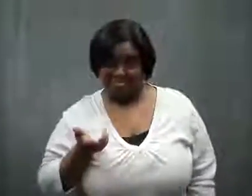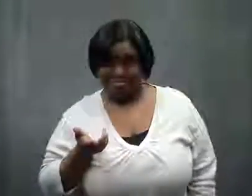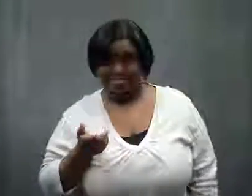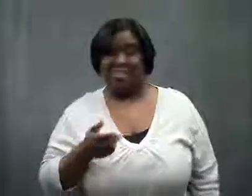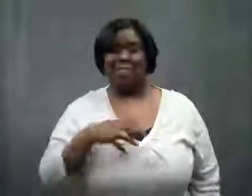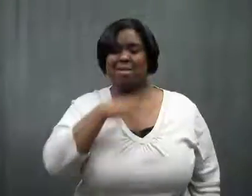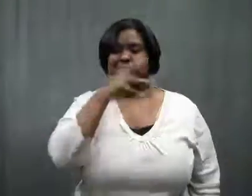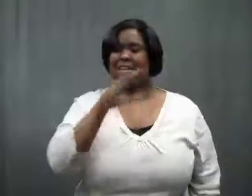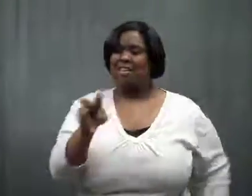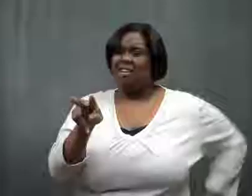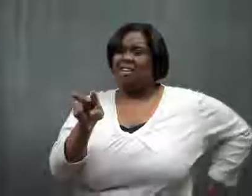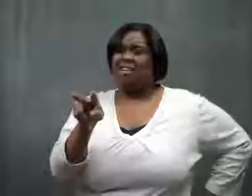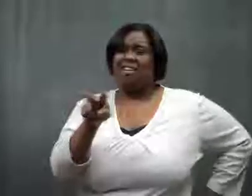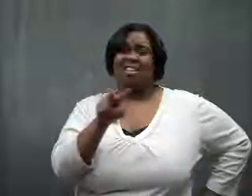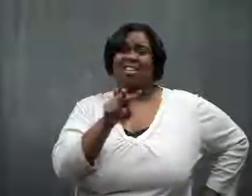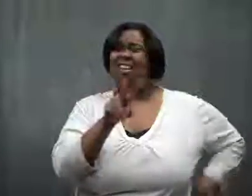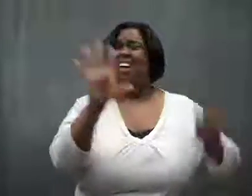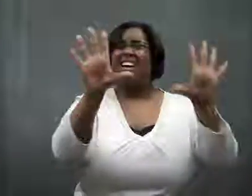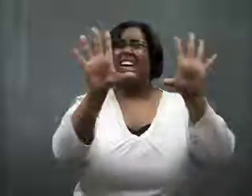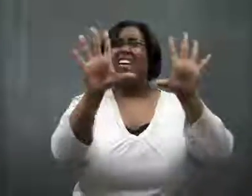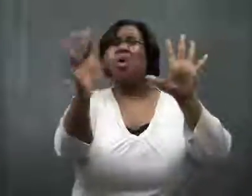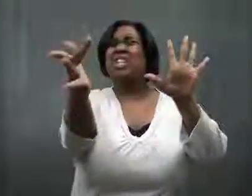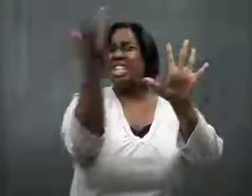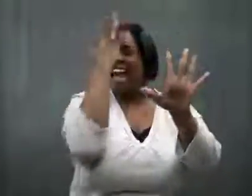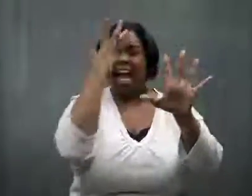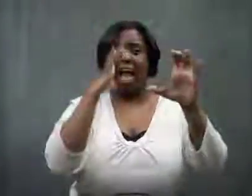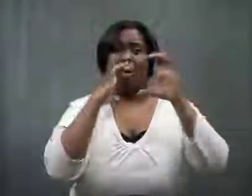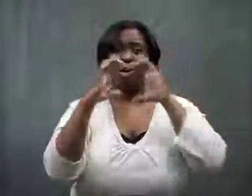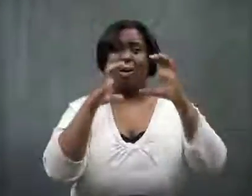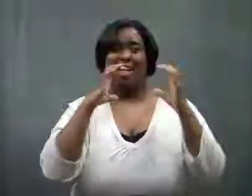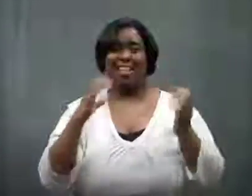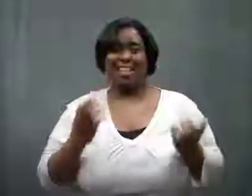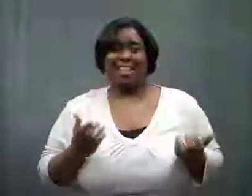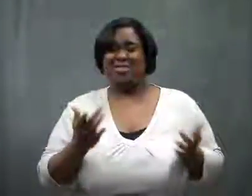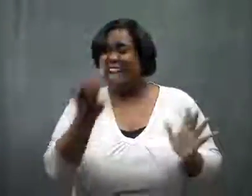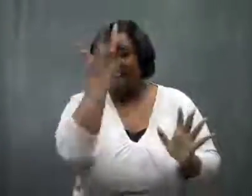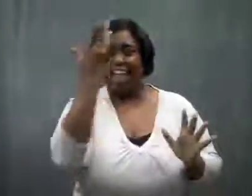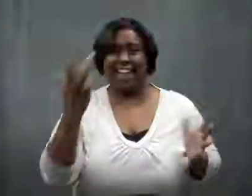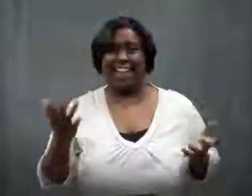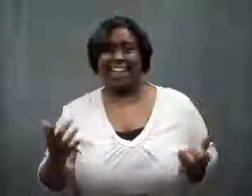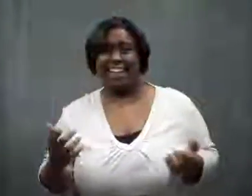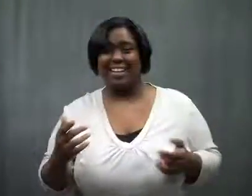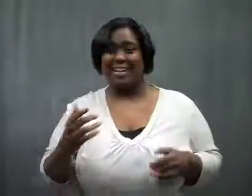She would look at us and say, "Your way of communicating is sick! Sick, I tell you!"